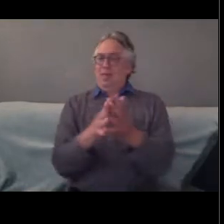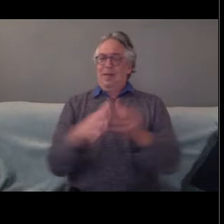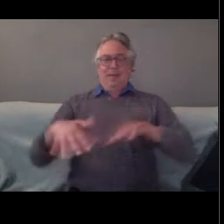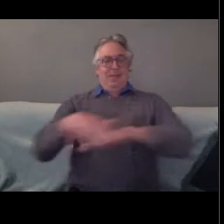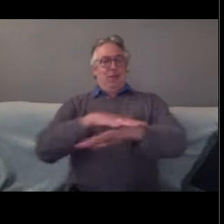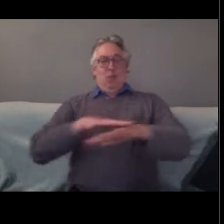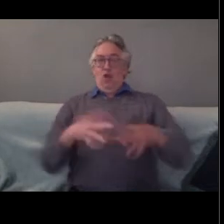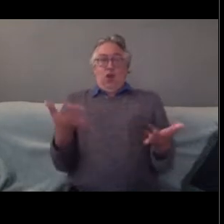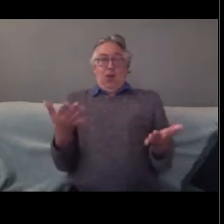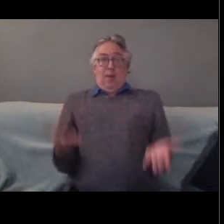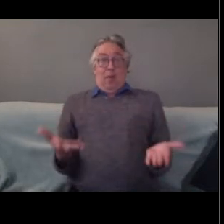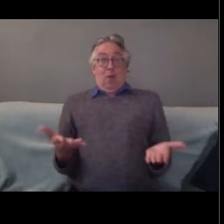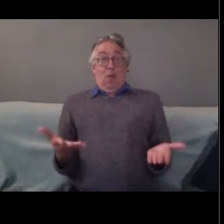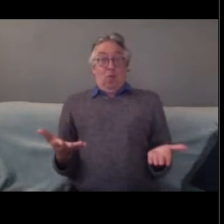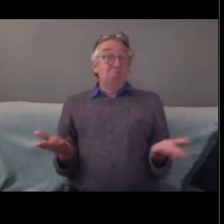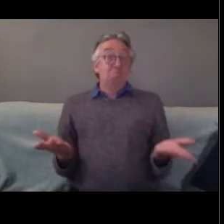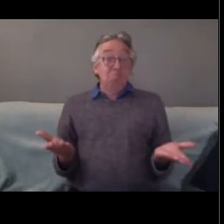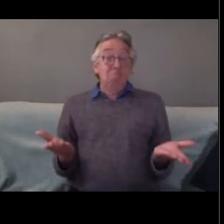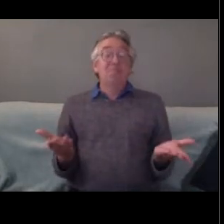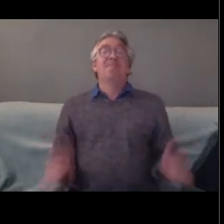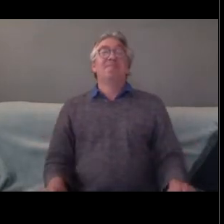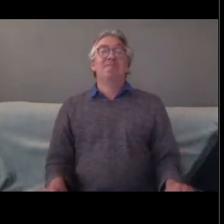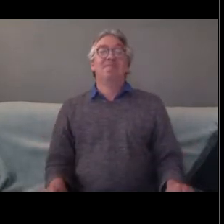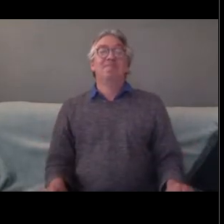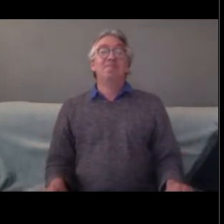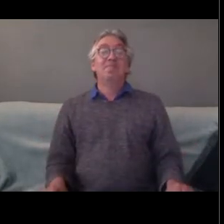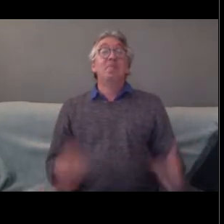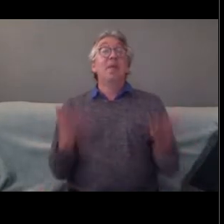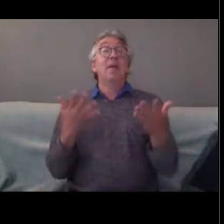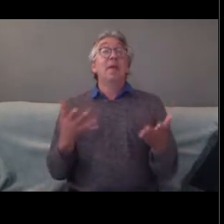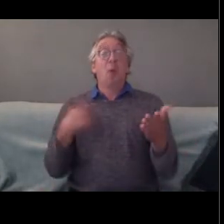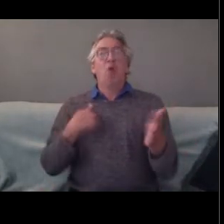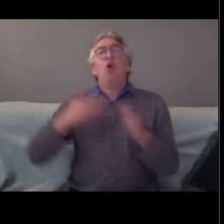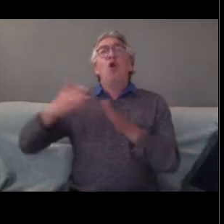as I said, we're preparing the operational issues.